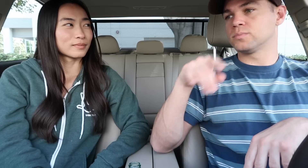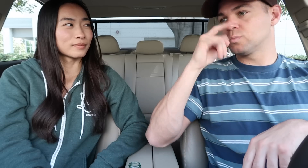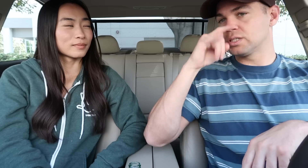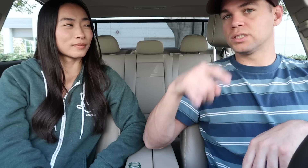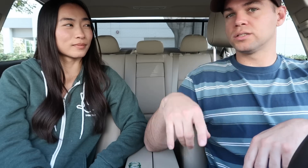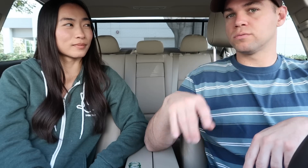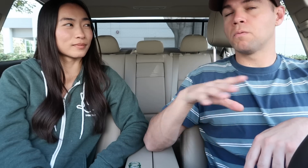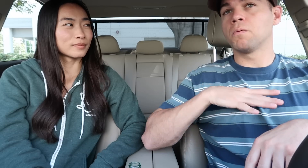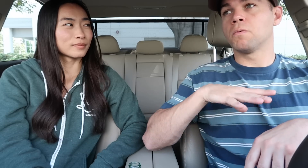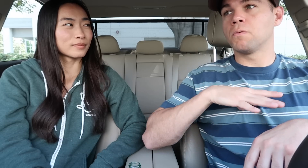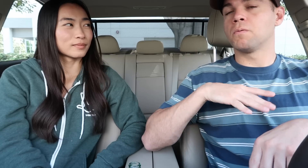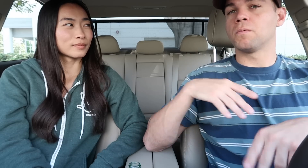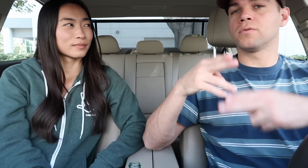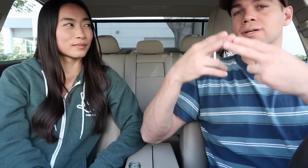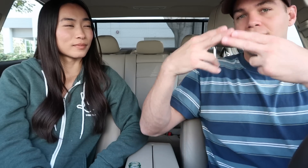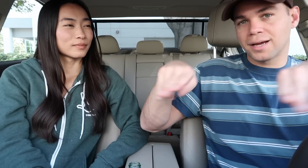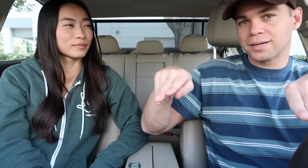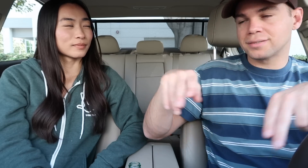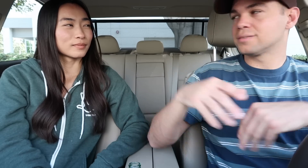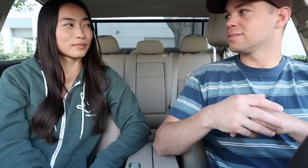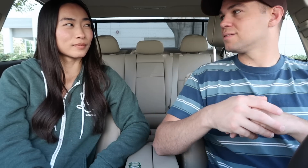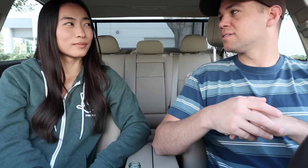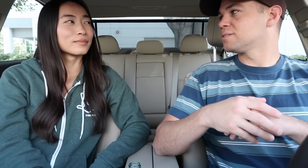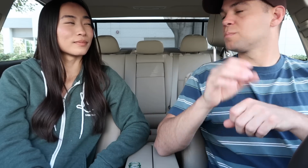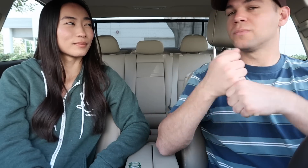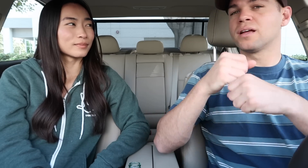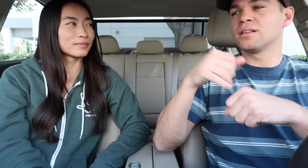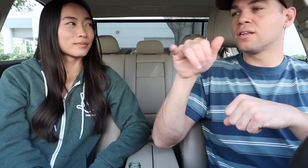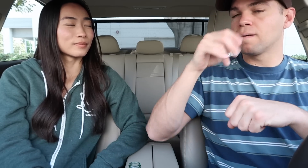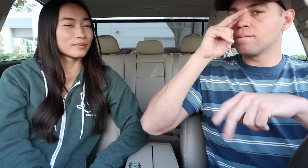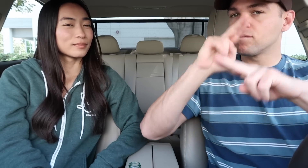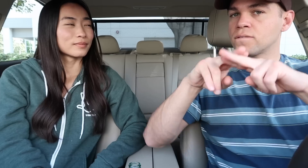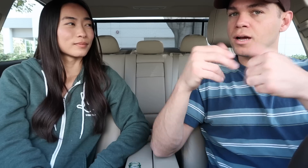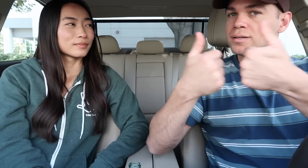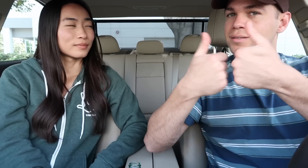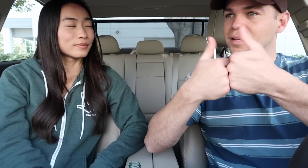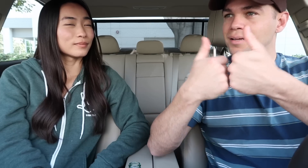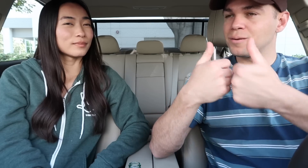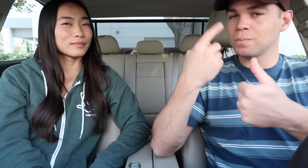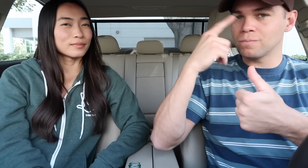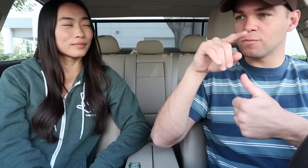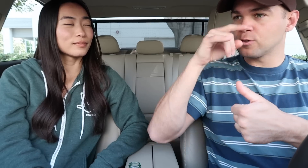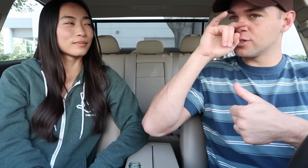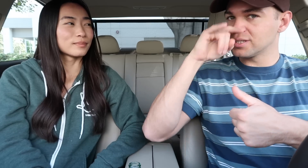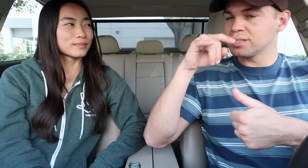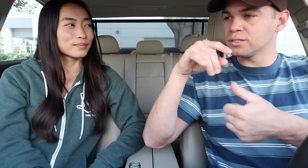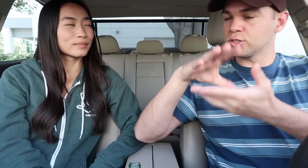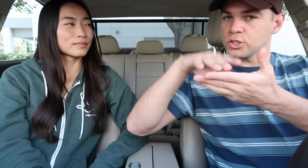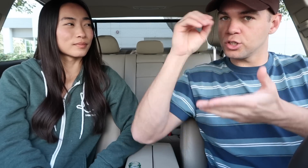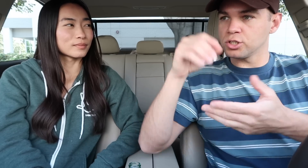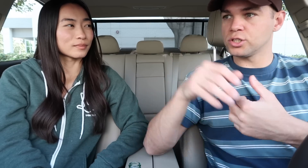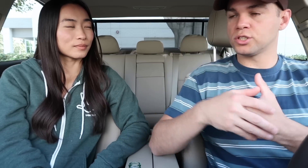kids will be like "oh ok eggs" make it like a fun game for kids to learn